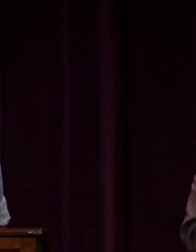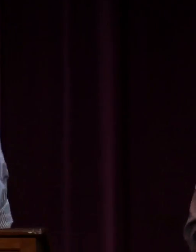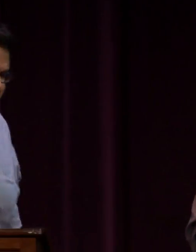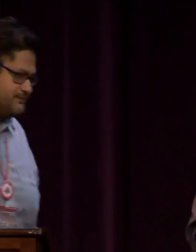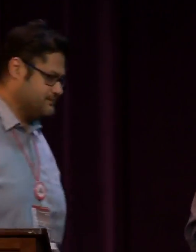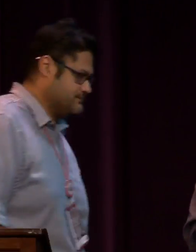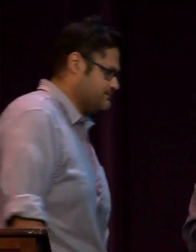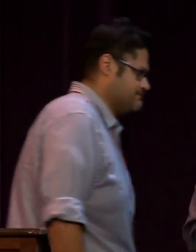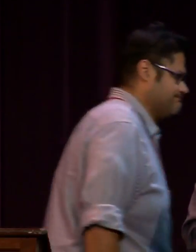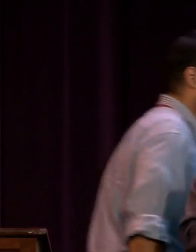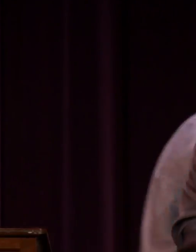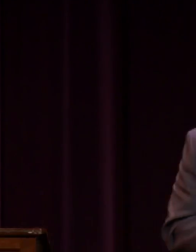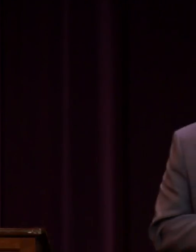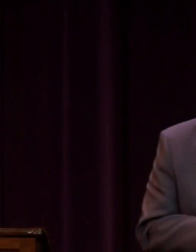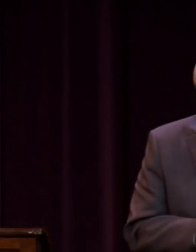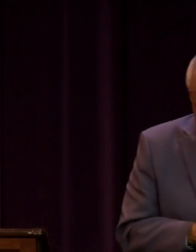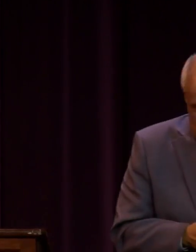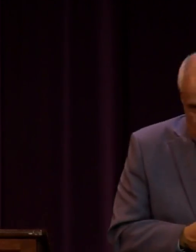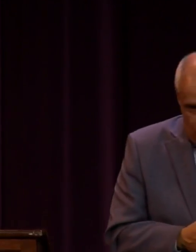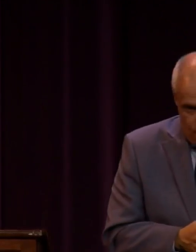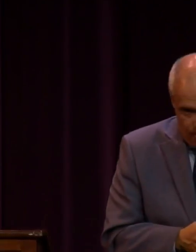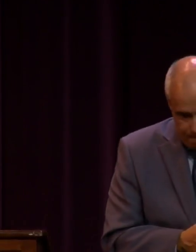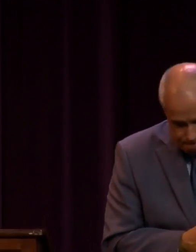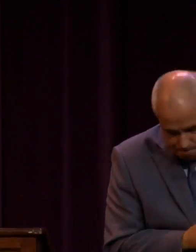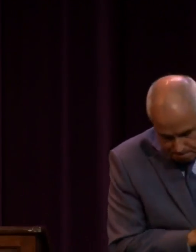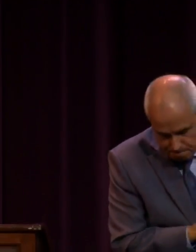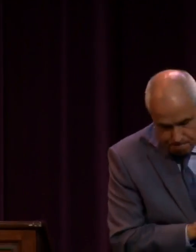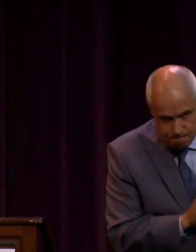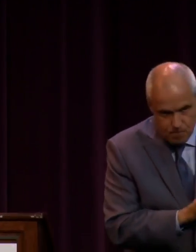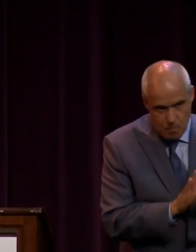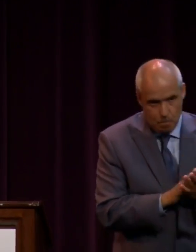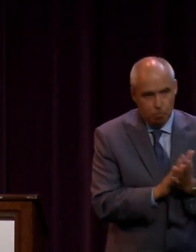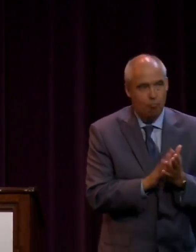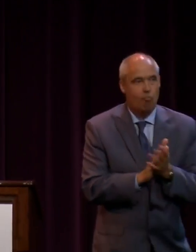IS KIM KEENAN HERE? KIM.